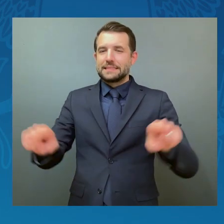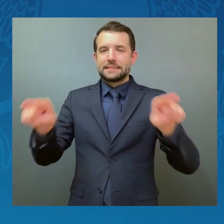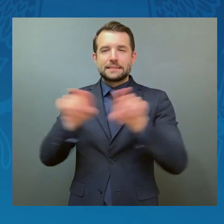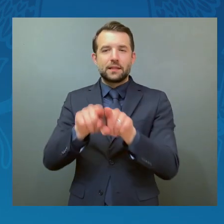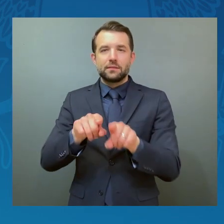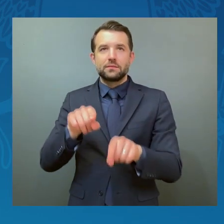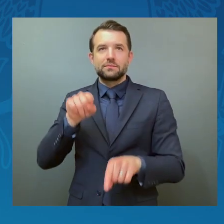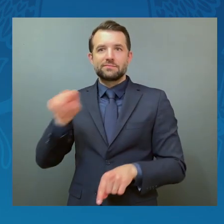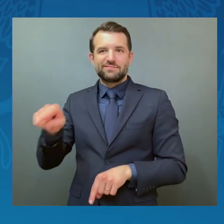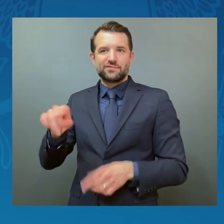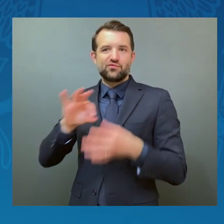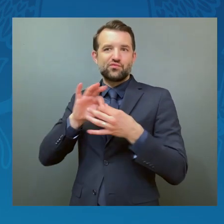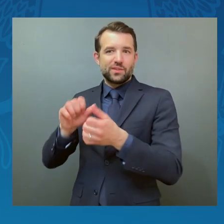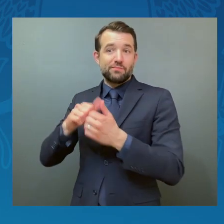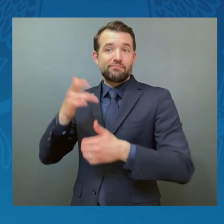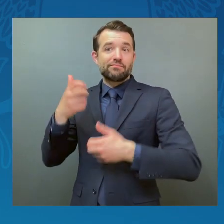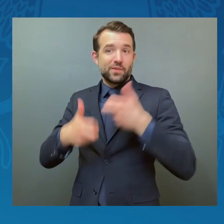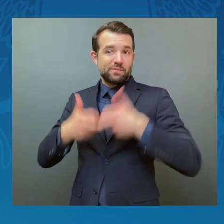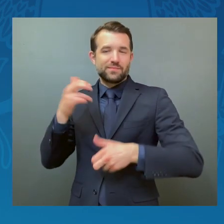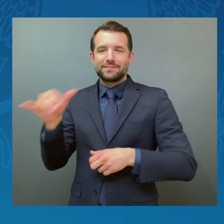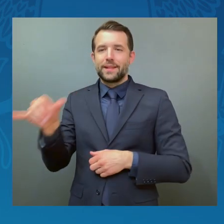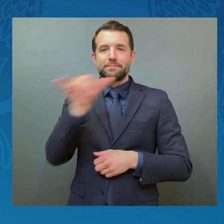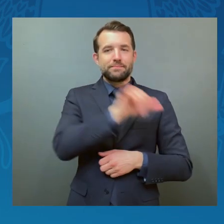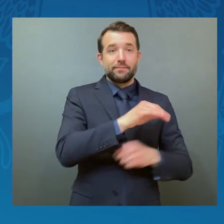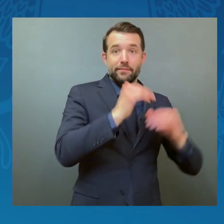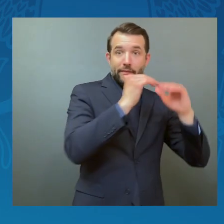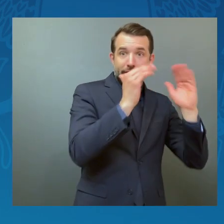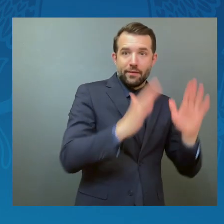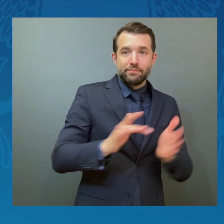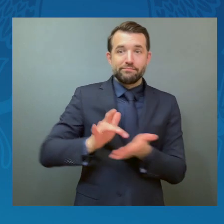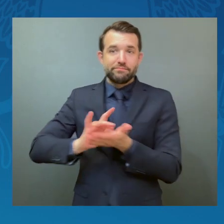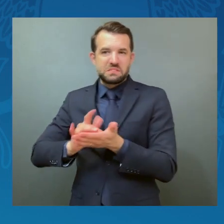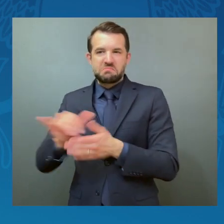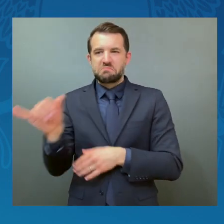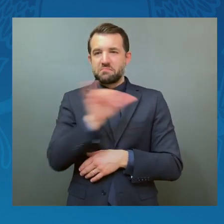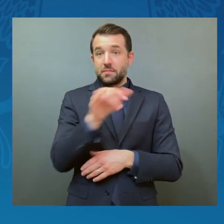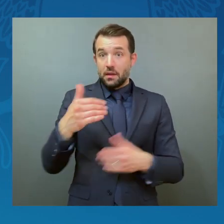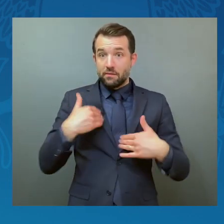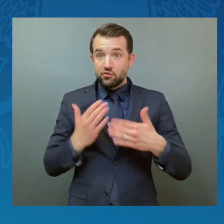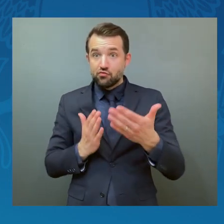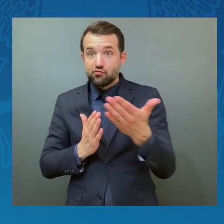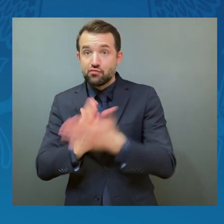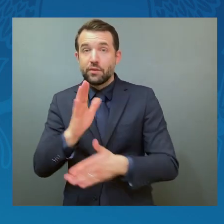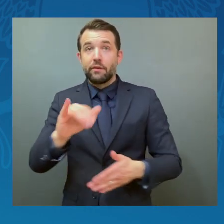Folks need to have the rights and if they're not there, let's put them into law